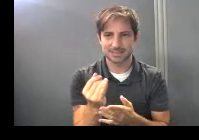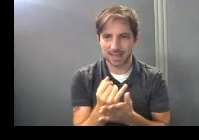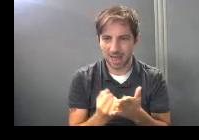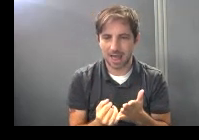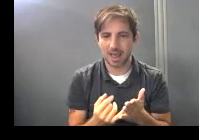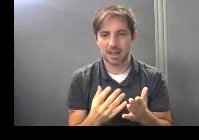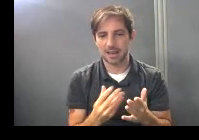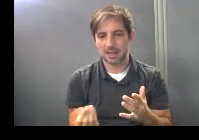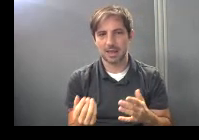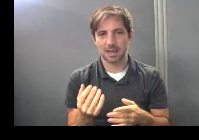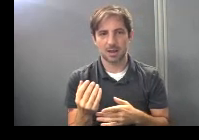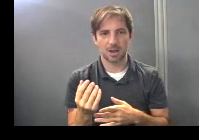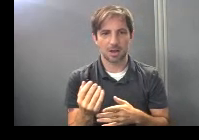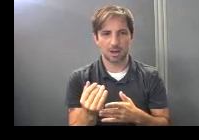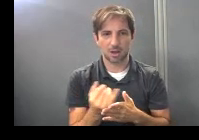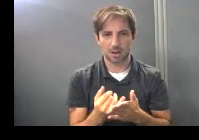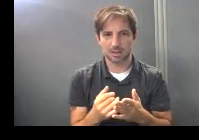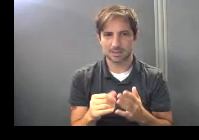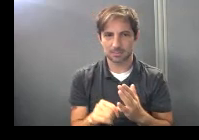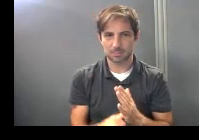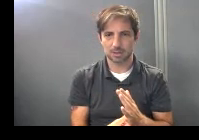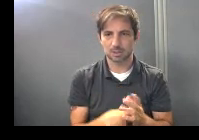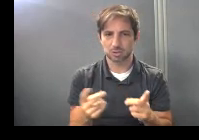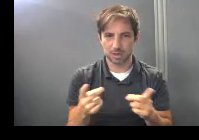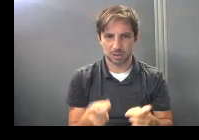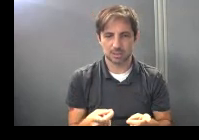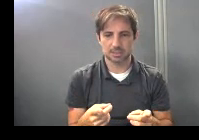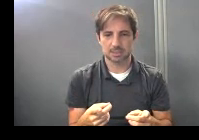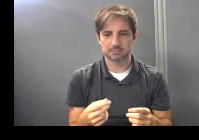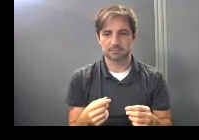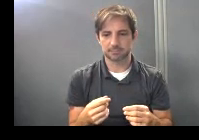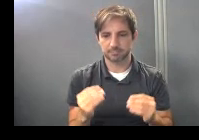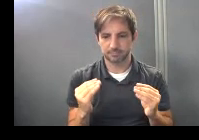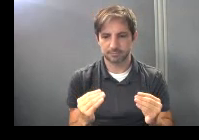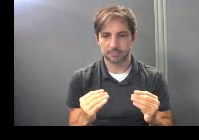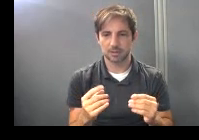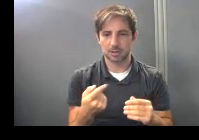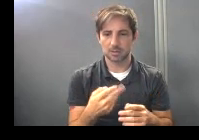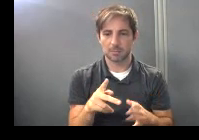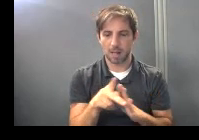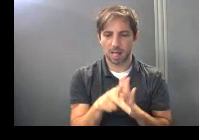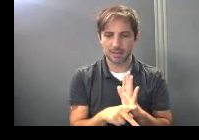PRIOR TO HER WORK AT THE NEA TO WORK AS A POLICY ADVISER FOR THE U.S. DEPARTMENT OF